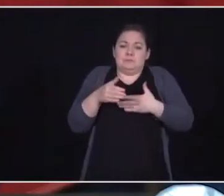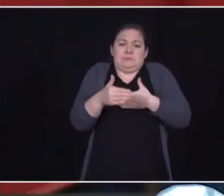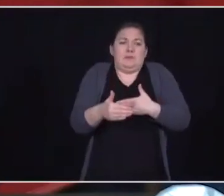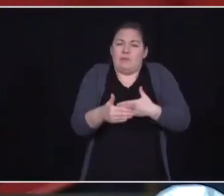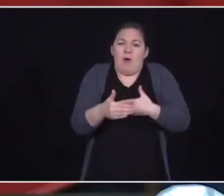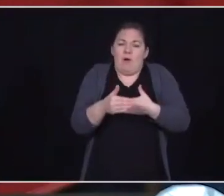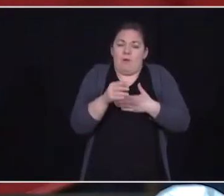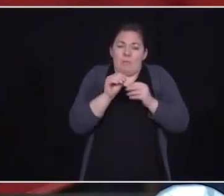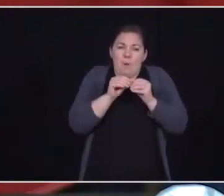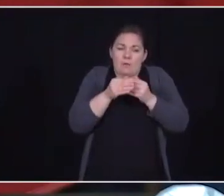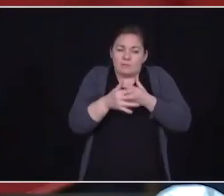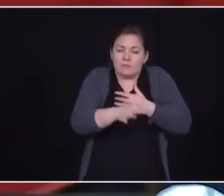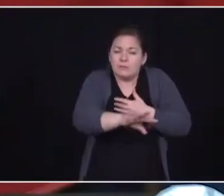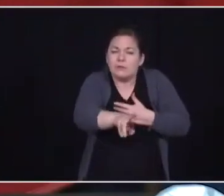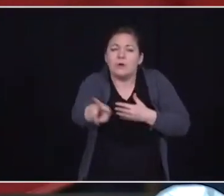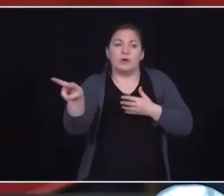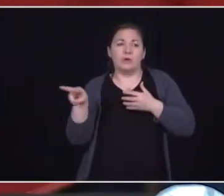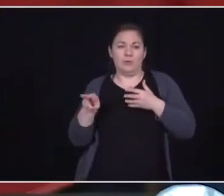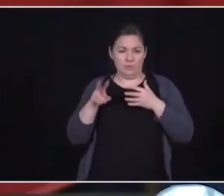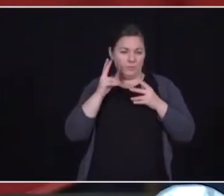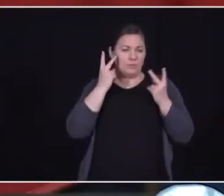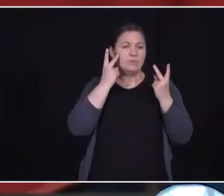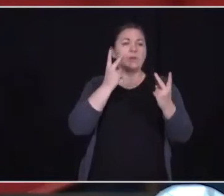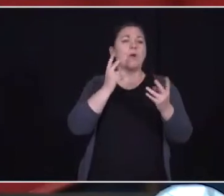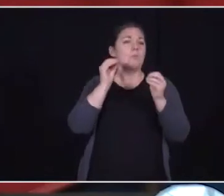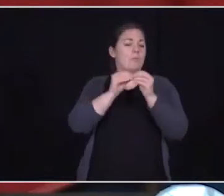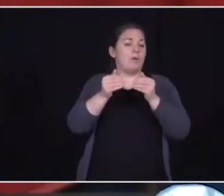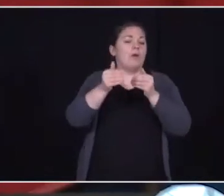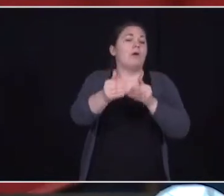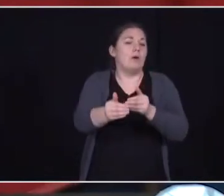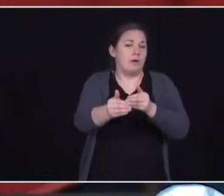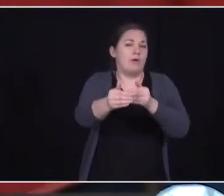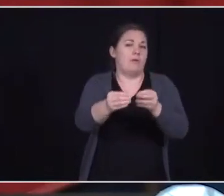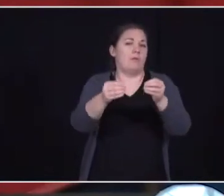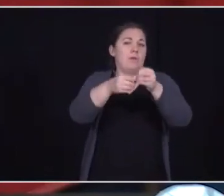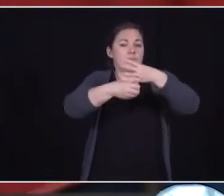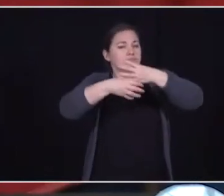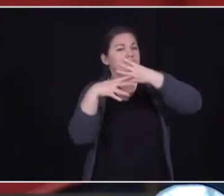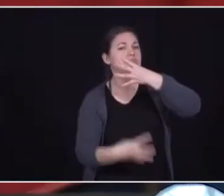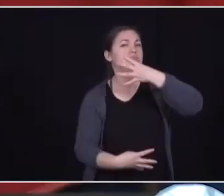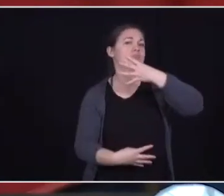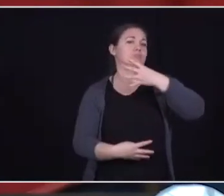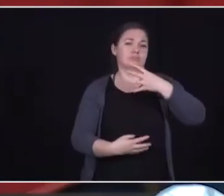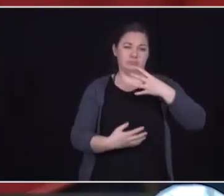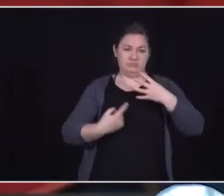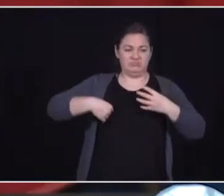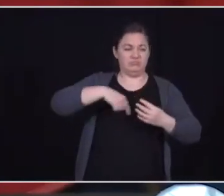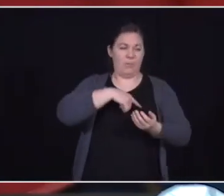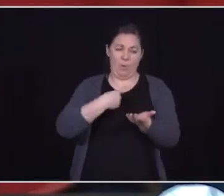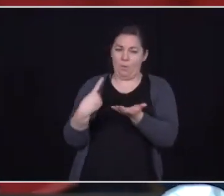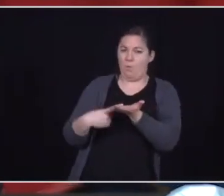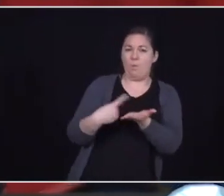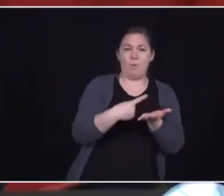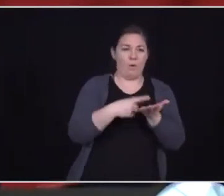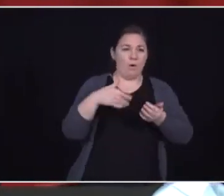in into the prioritization>? And we are hoping to have additional information about a longer term view beyond the first 4 groups that I talked about, and we